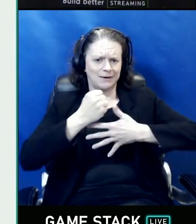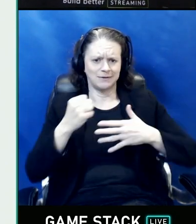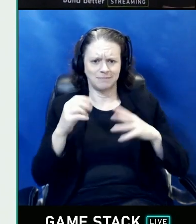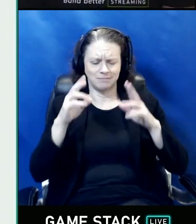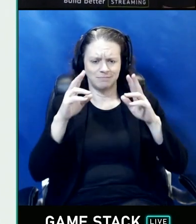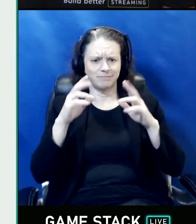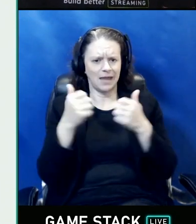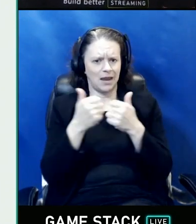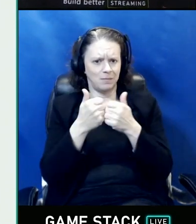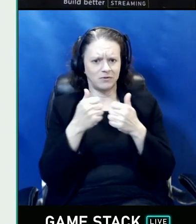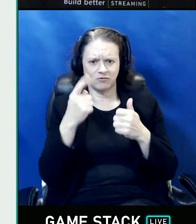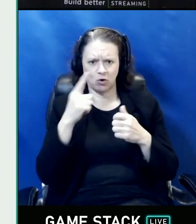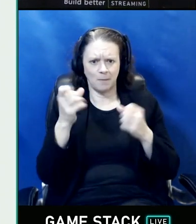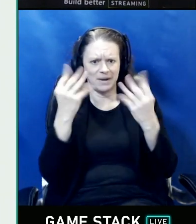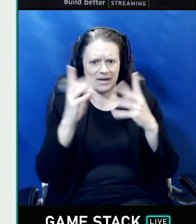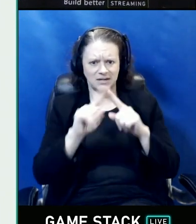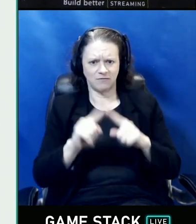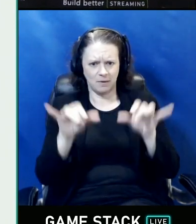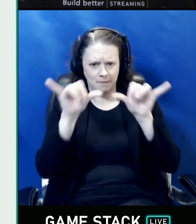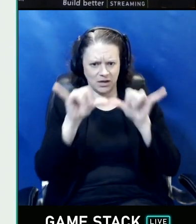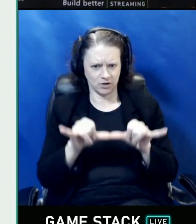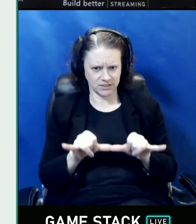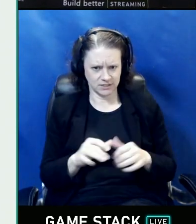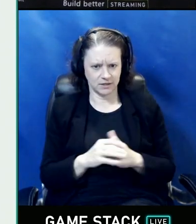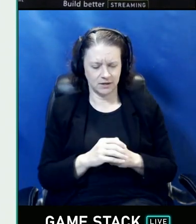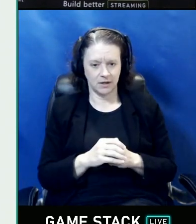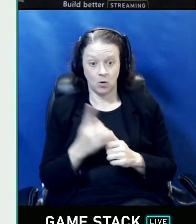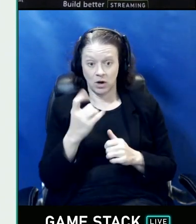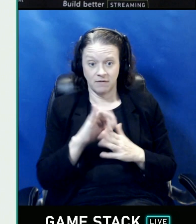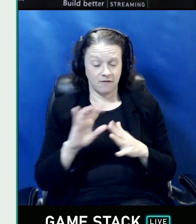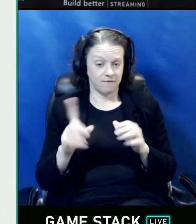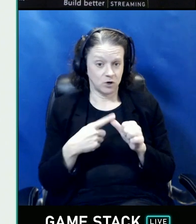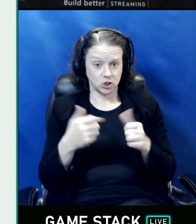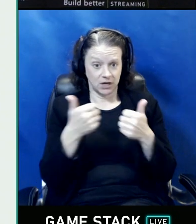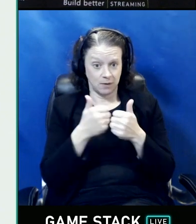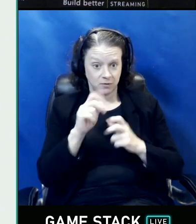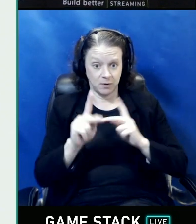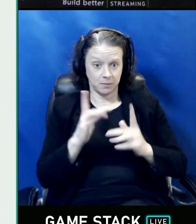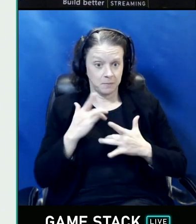It's one of the first games that people try when they first try out game streaming,